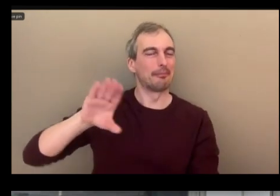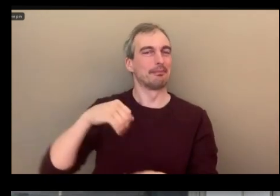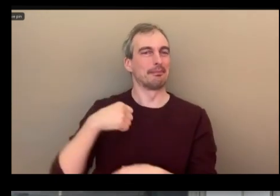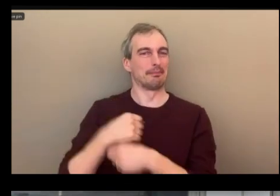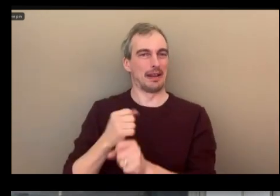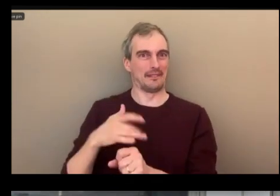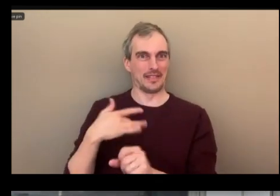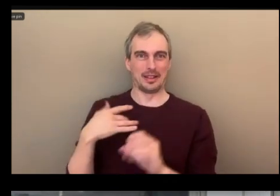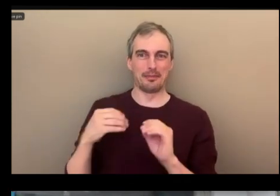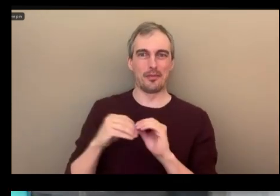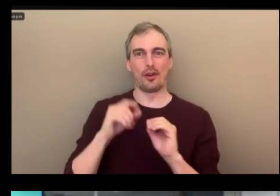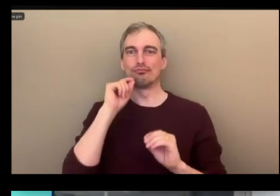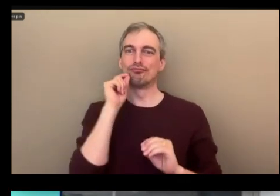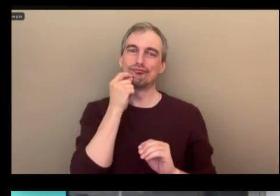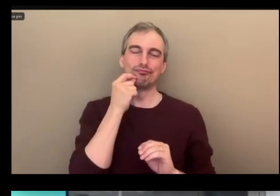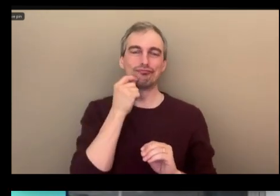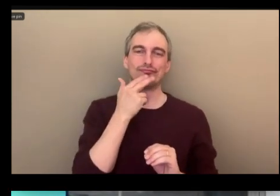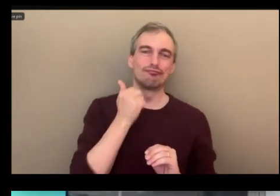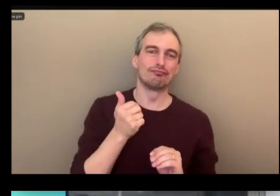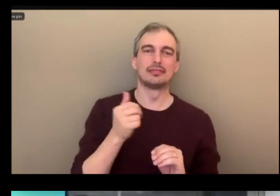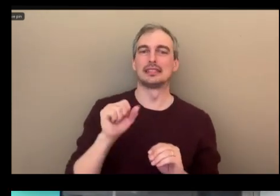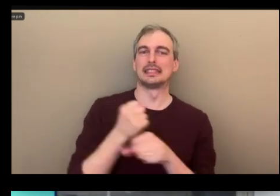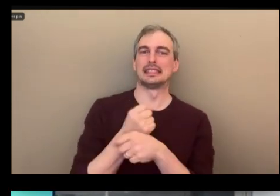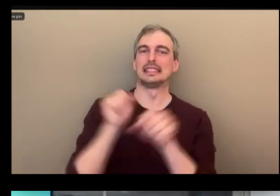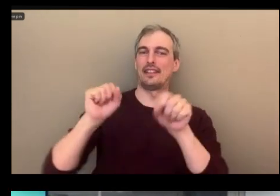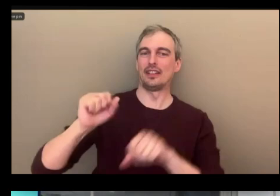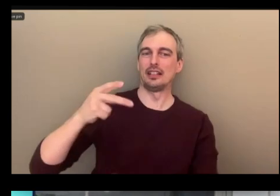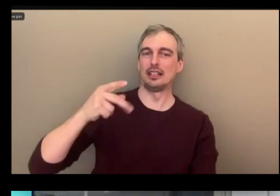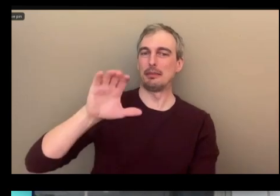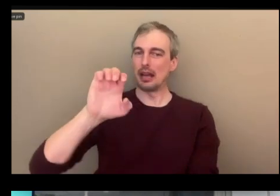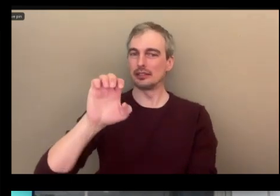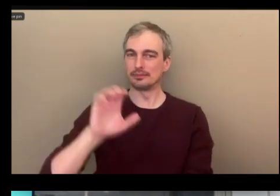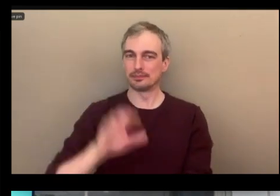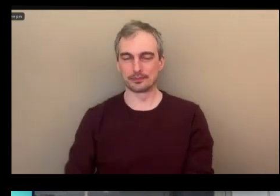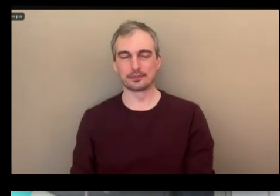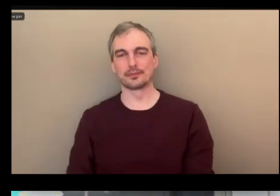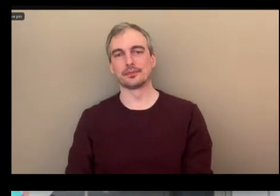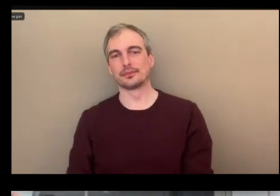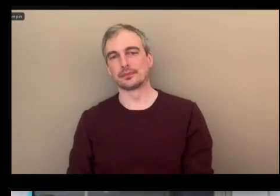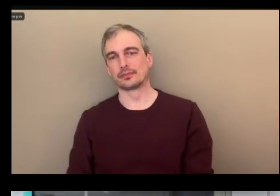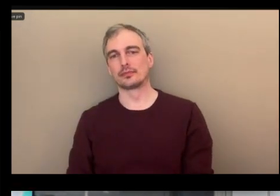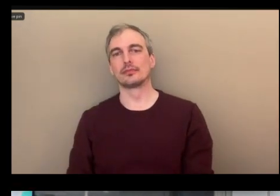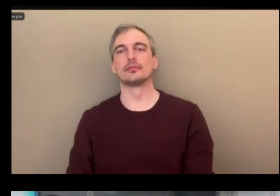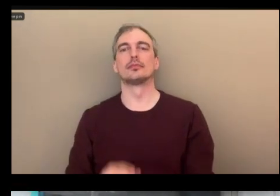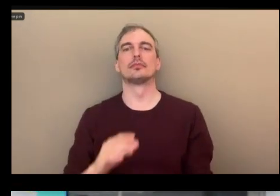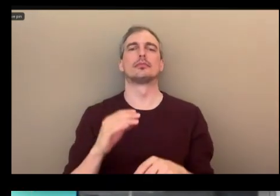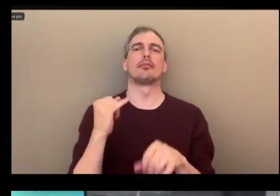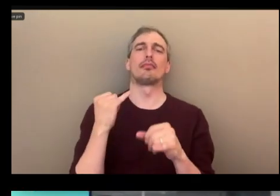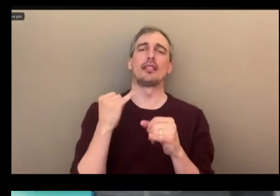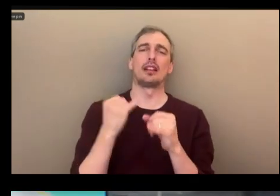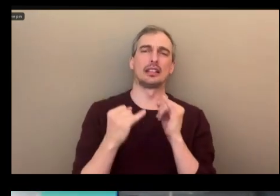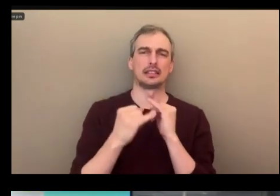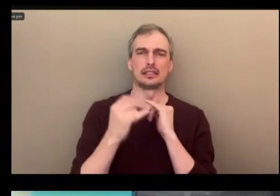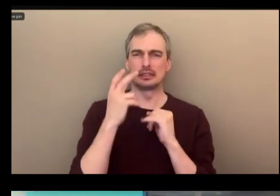But last but not least... I want to call out -- because you'll see in different pictures here -- this picture, for example, and this picture.